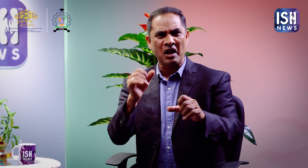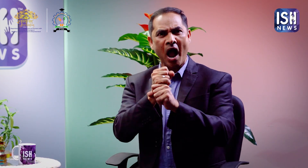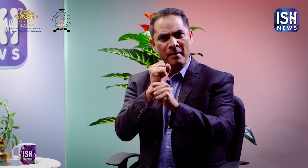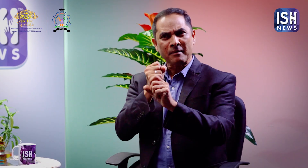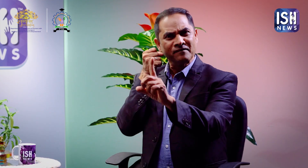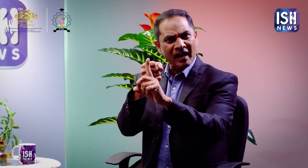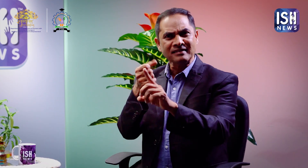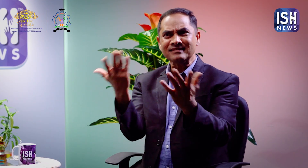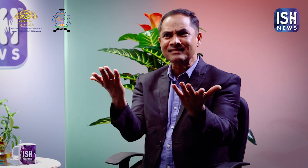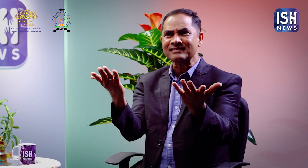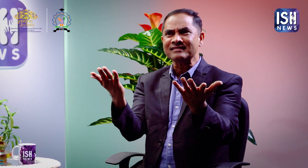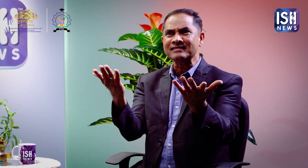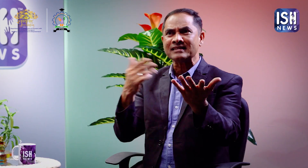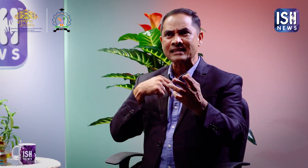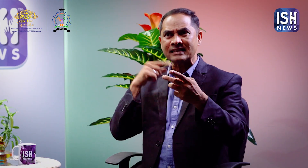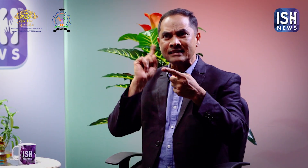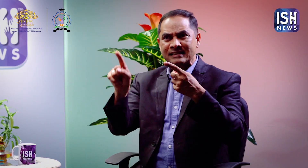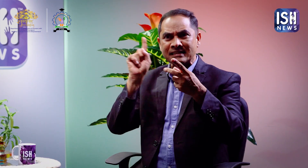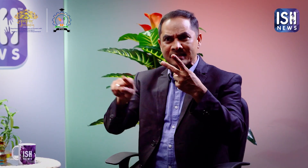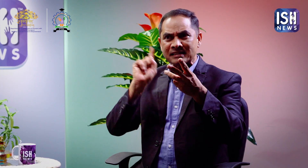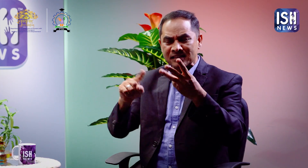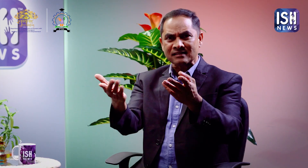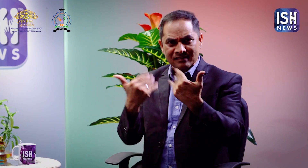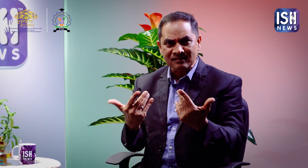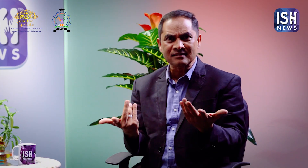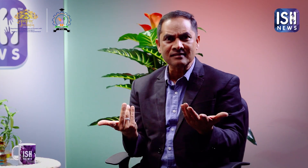We must unite and demand our rights from the government.